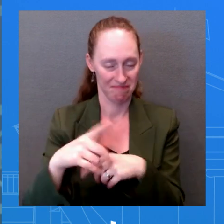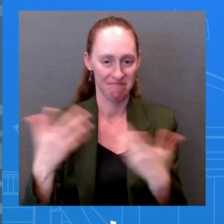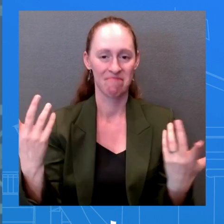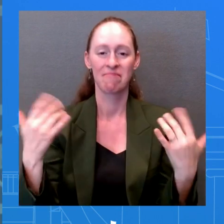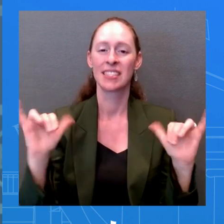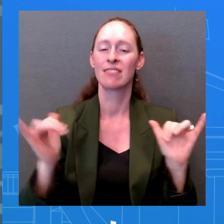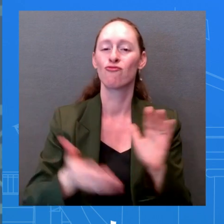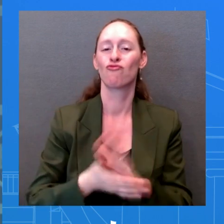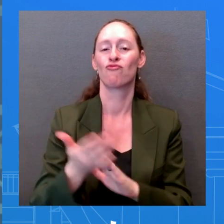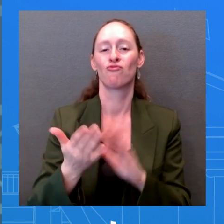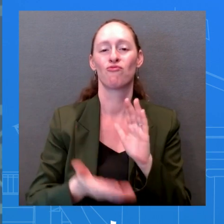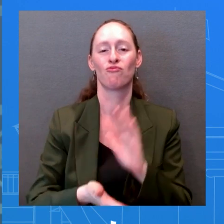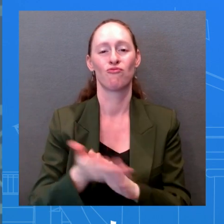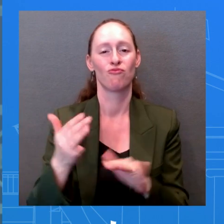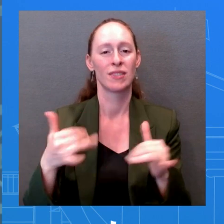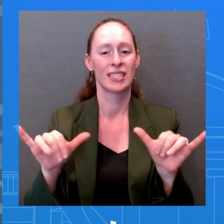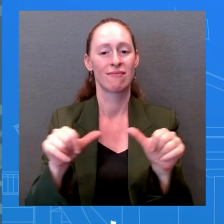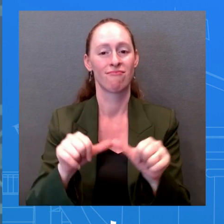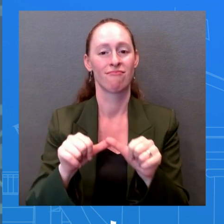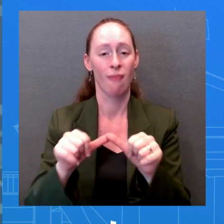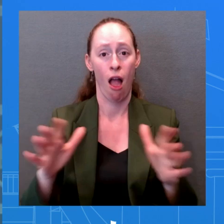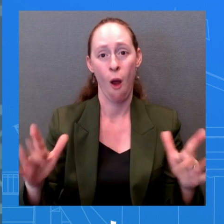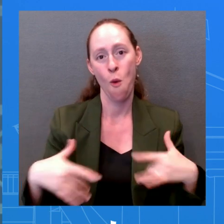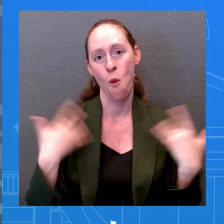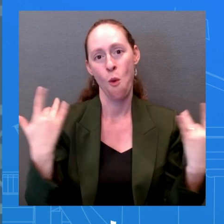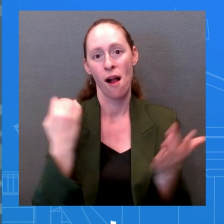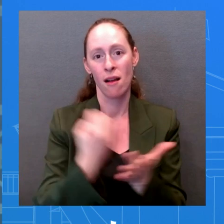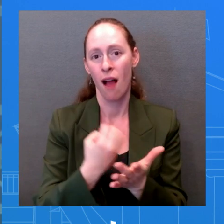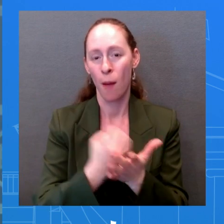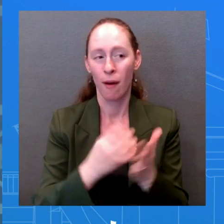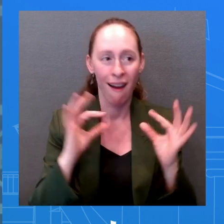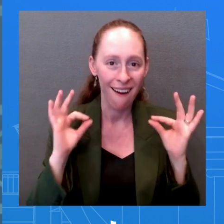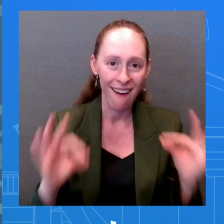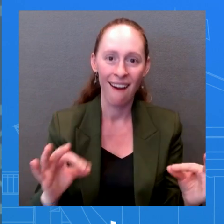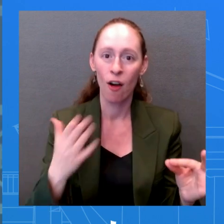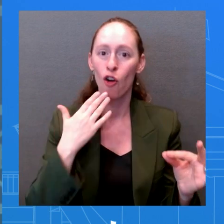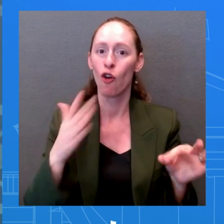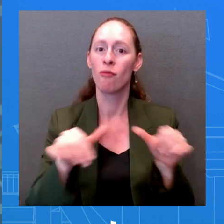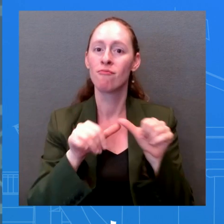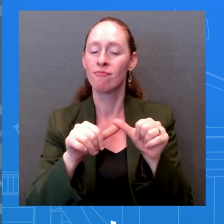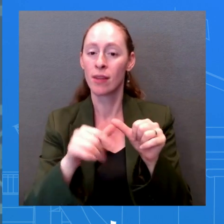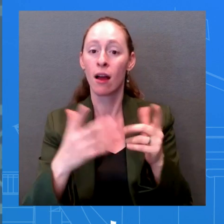and for the rail workers who work tirelessly to deliver food, medicine, clean drinking water,